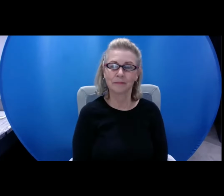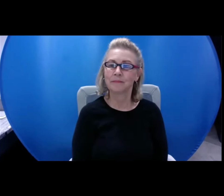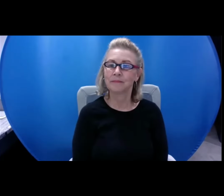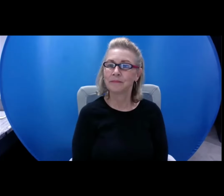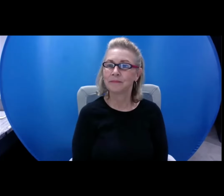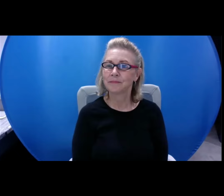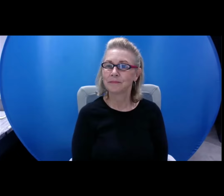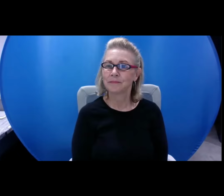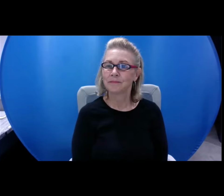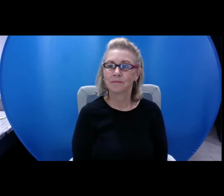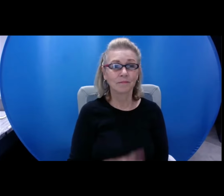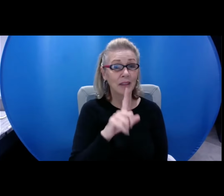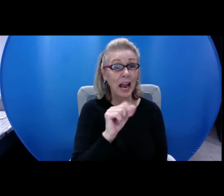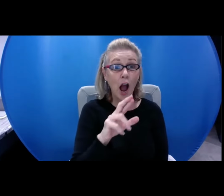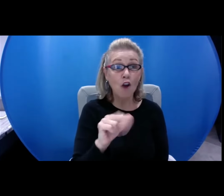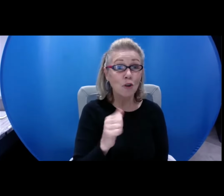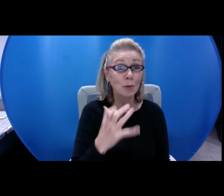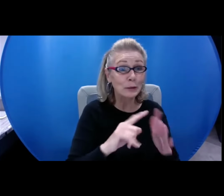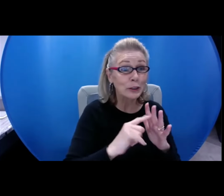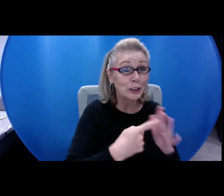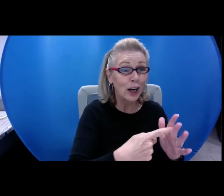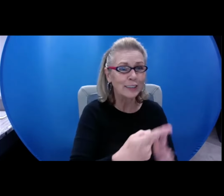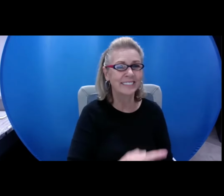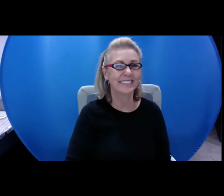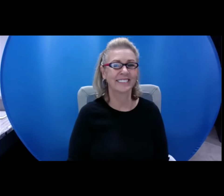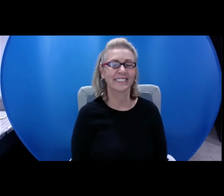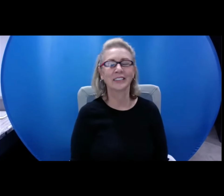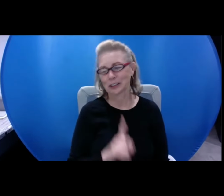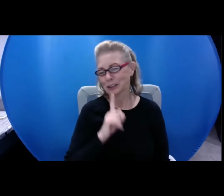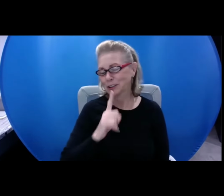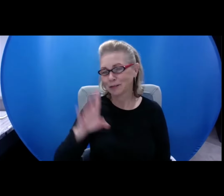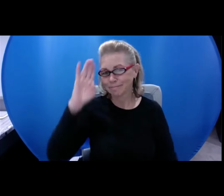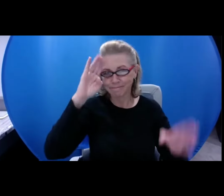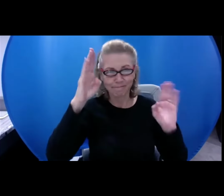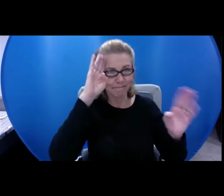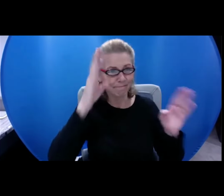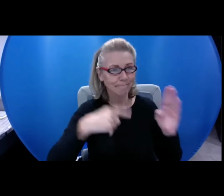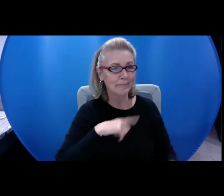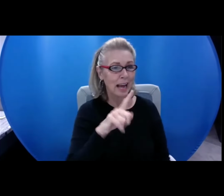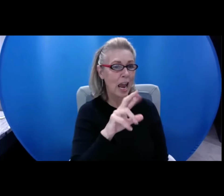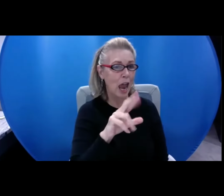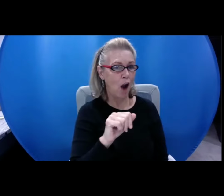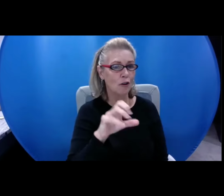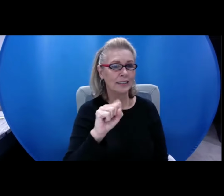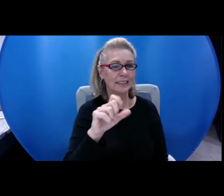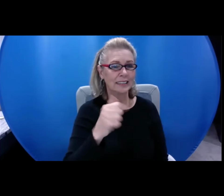Lara, do you want to start? Sure, hi everyone i'm Laura Saugisag, I'm an